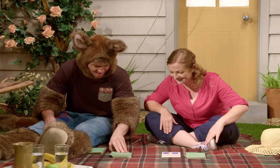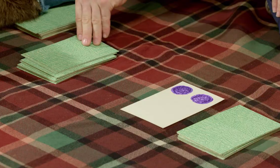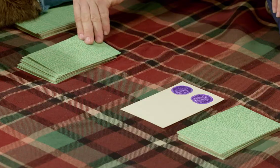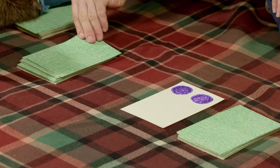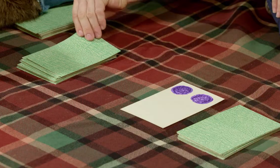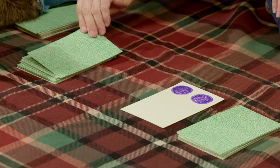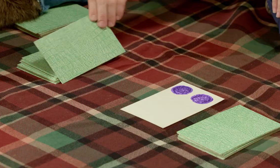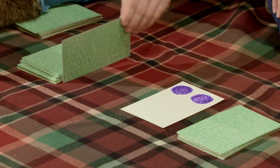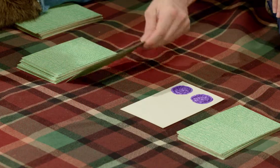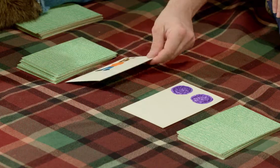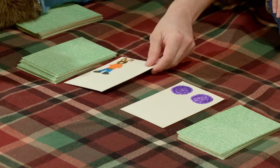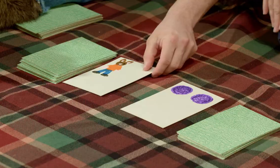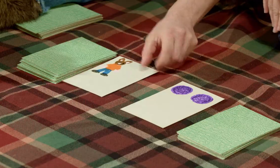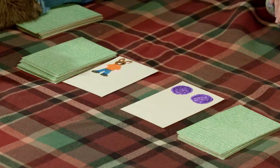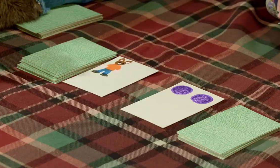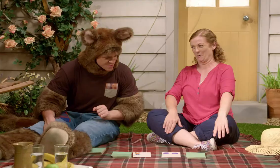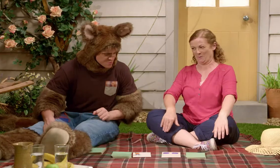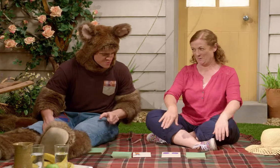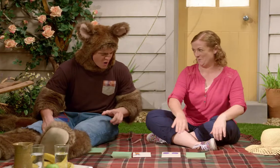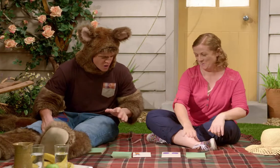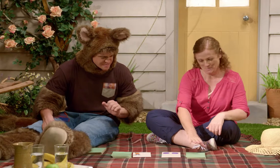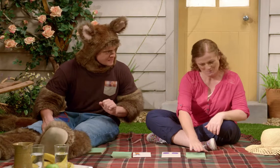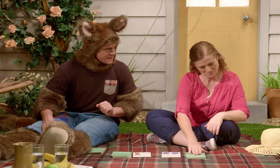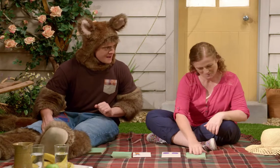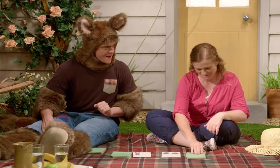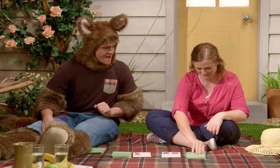Okay. Ooh!